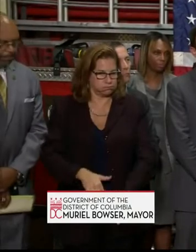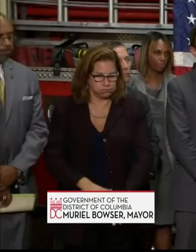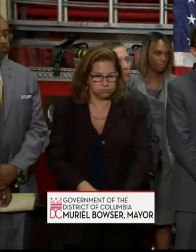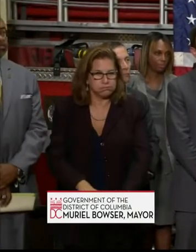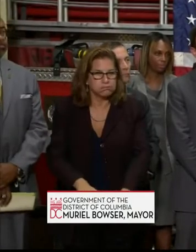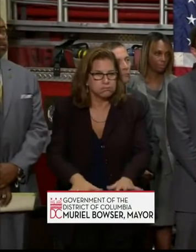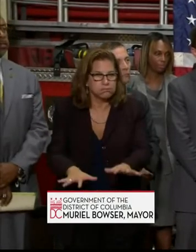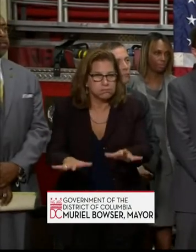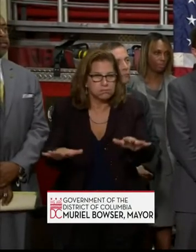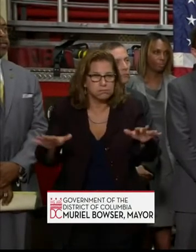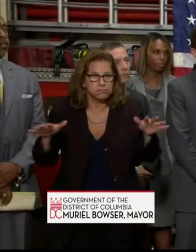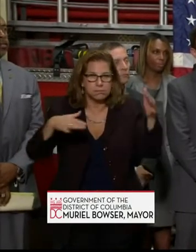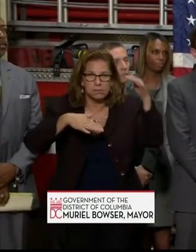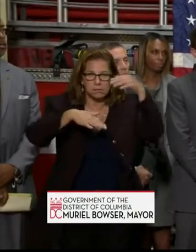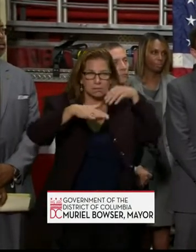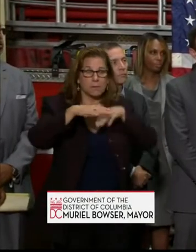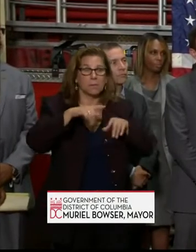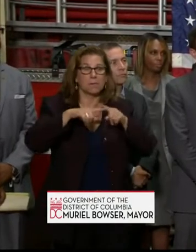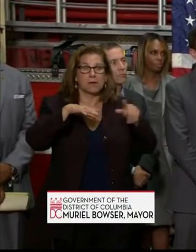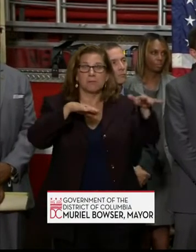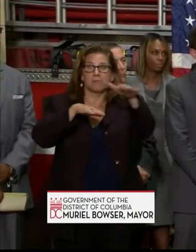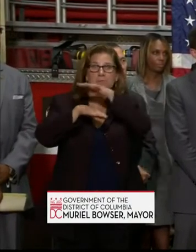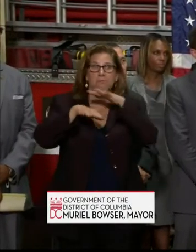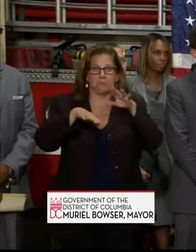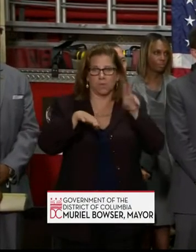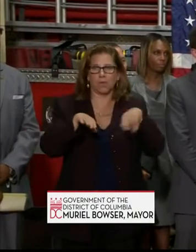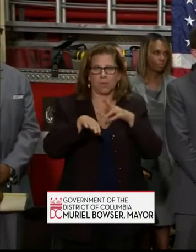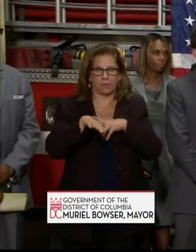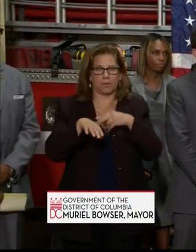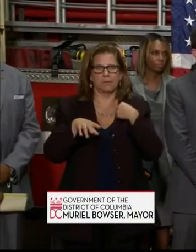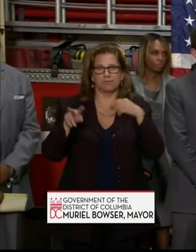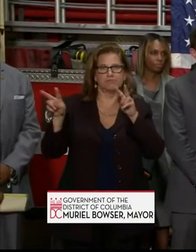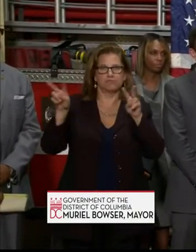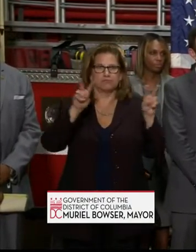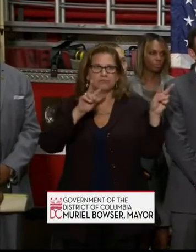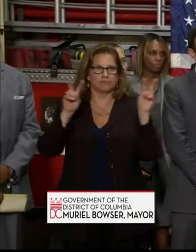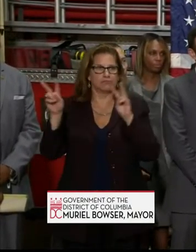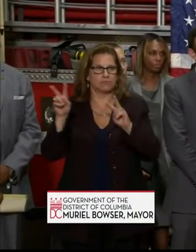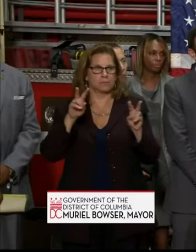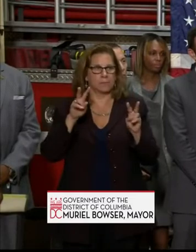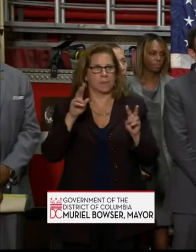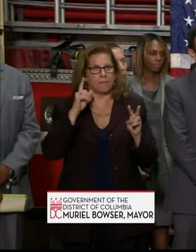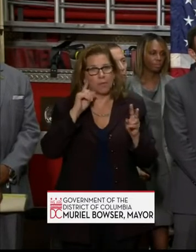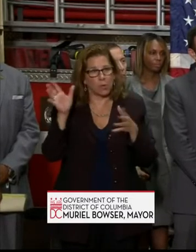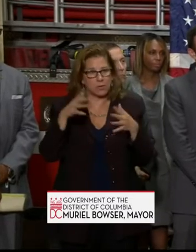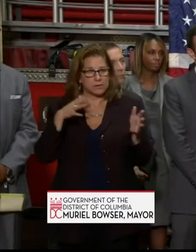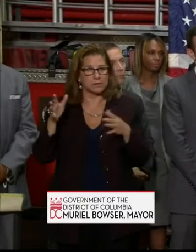WE WILL MONITOR OBVIOUSLY THE WINDS ARE A BIG CONCERN FOR US NOT FOR OUR EQUIPMENT BUT FOR OUR CUSTOMERS GOING OUT THERE ON